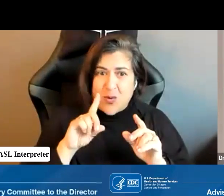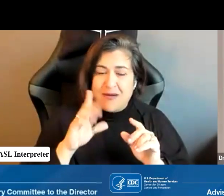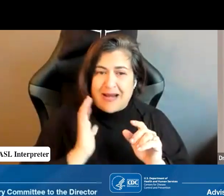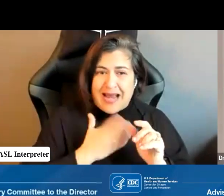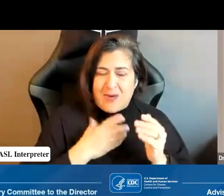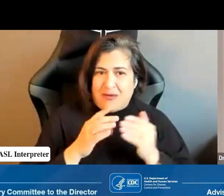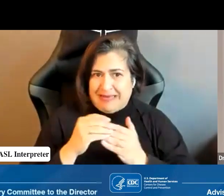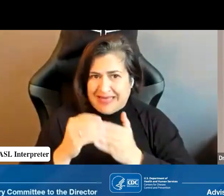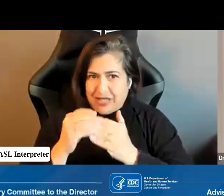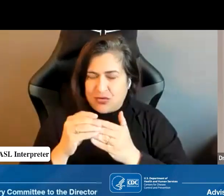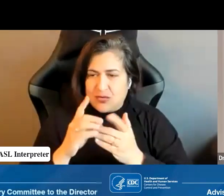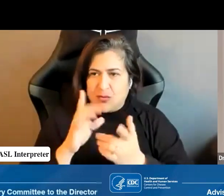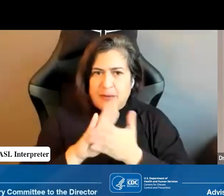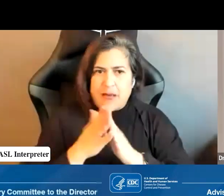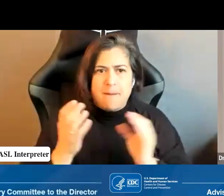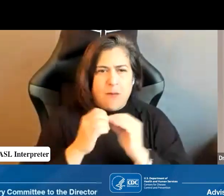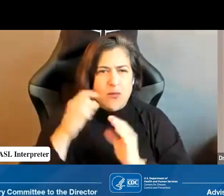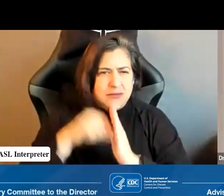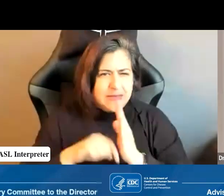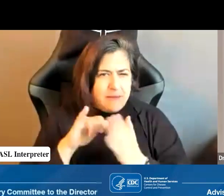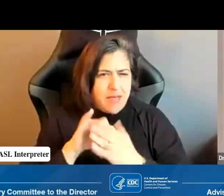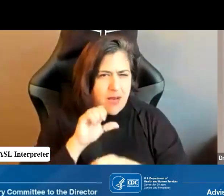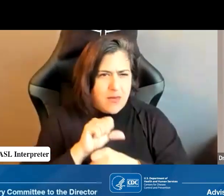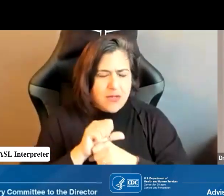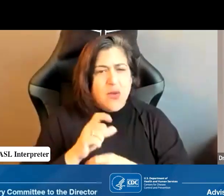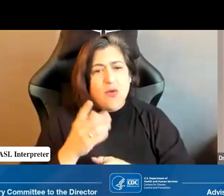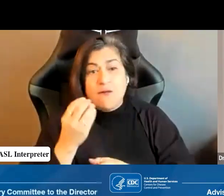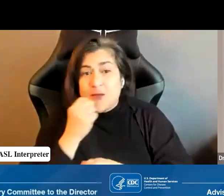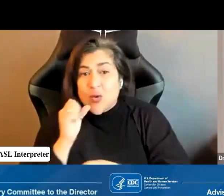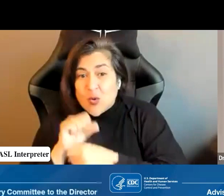You know, so we have sort of the food work happening in one place, and then we have sort